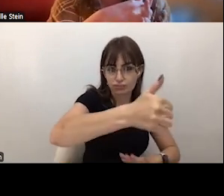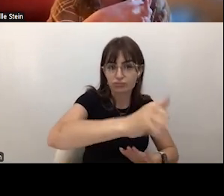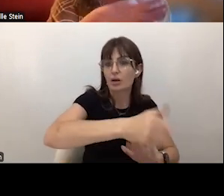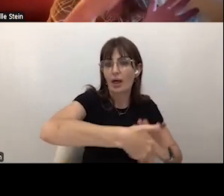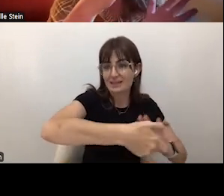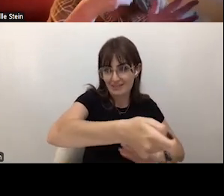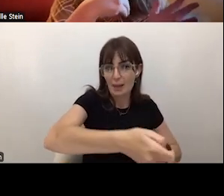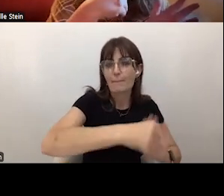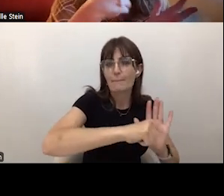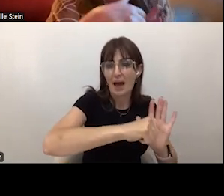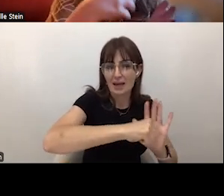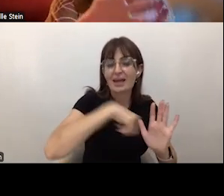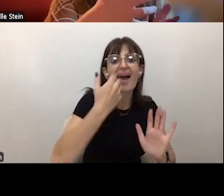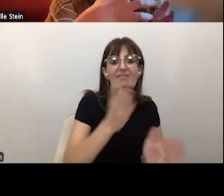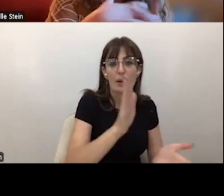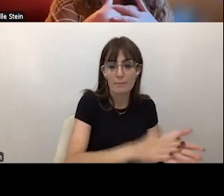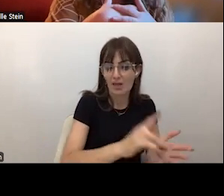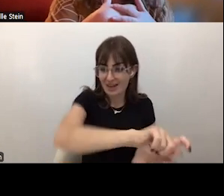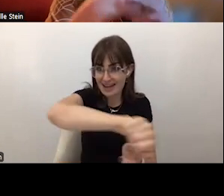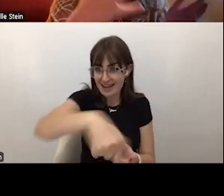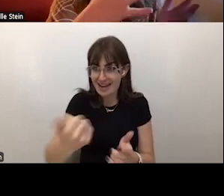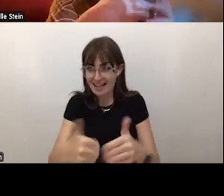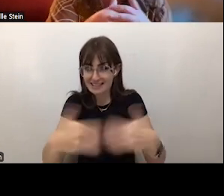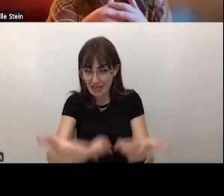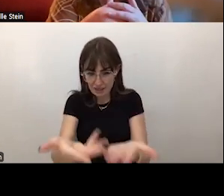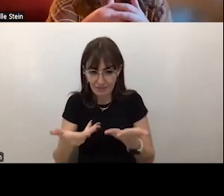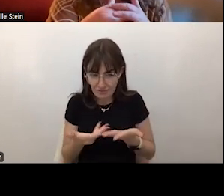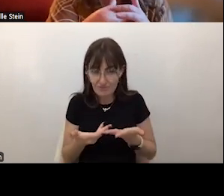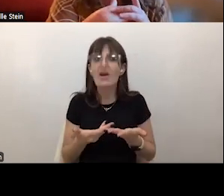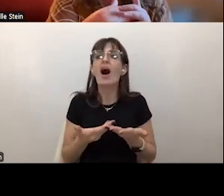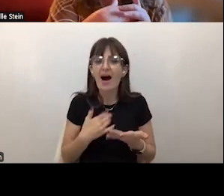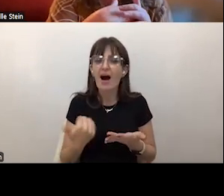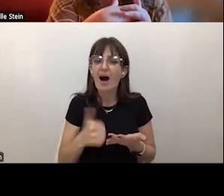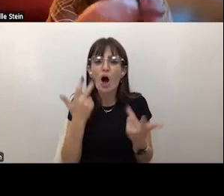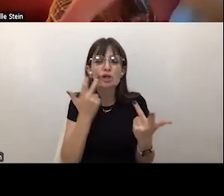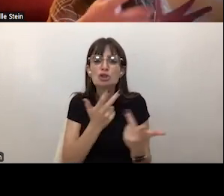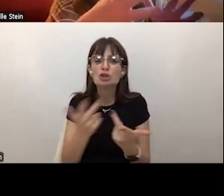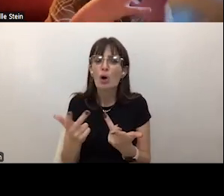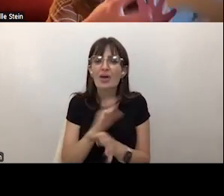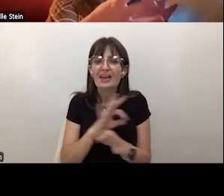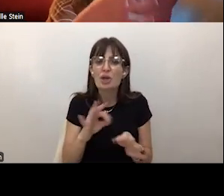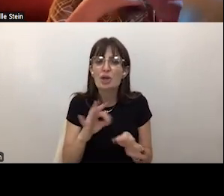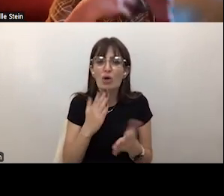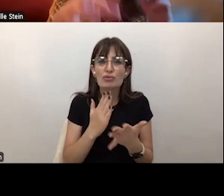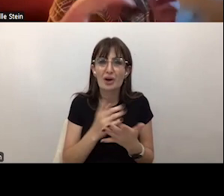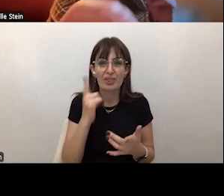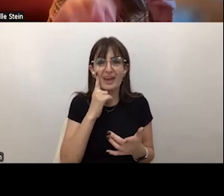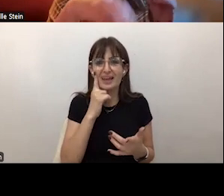accounts. And they just felt that it showed that there was no real thinking behind the timing of